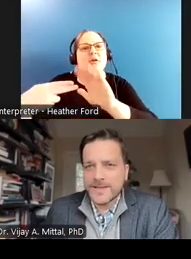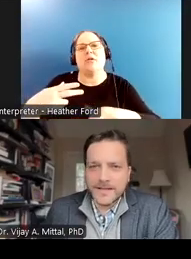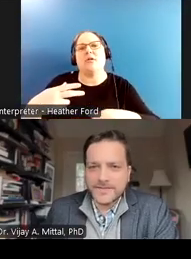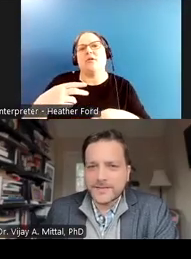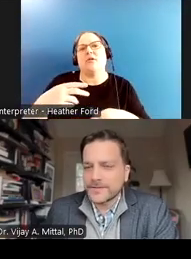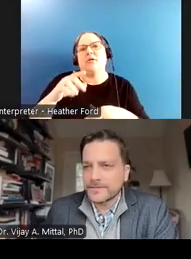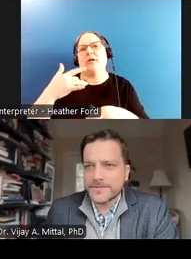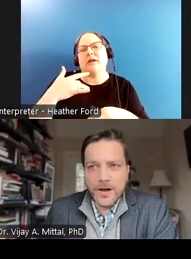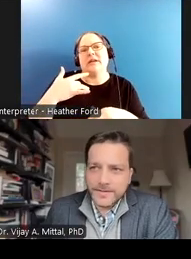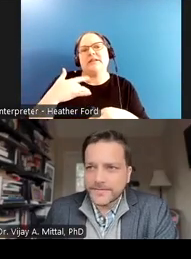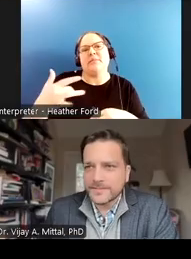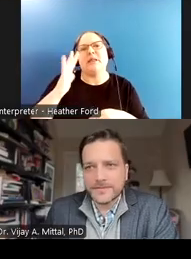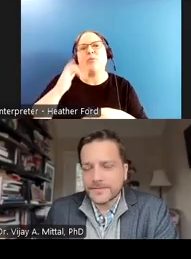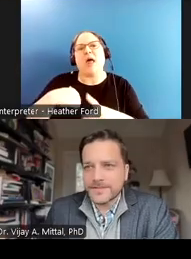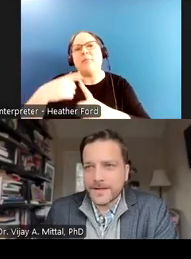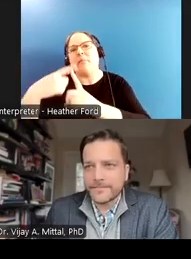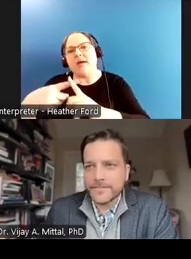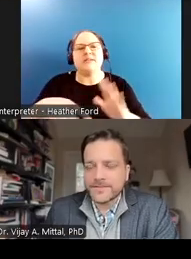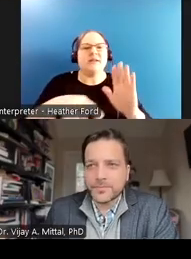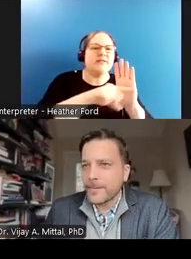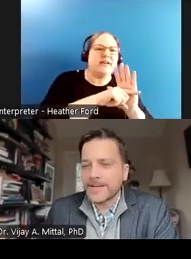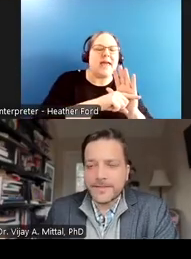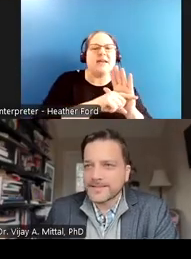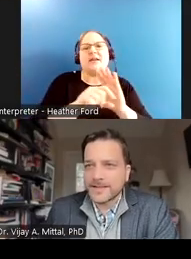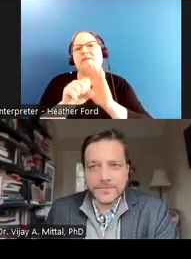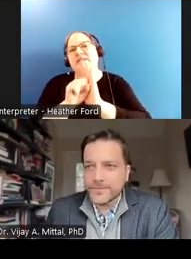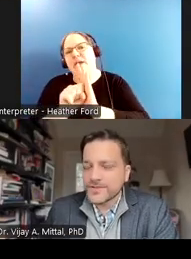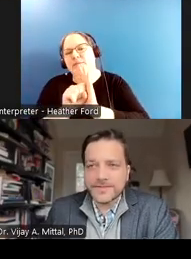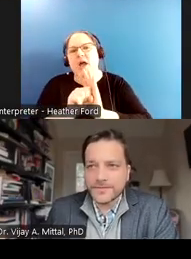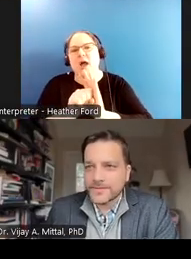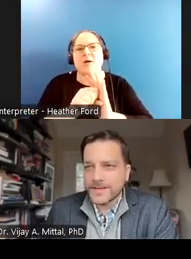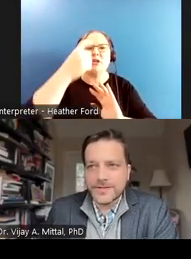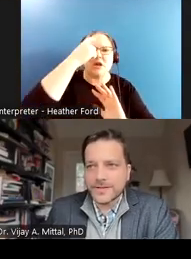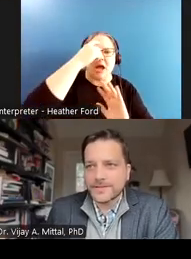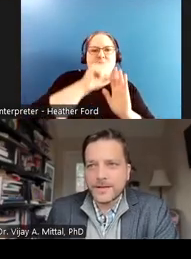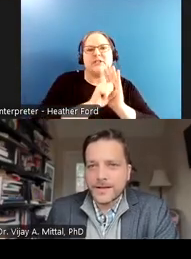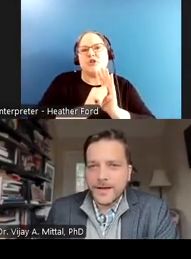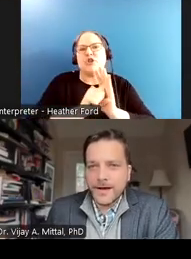negative symptoms, cognitive symptoms. Um, it's prominent things like delusions, hallucinations.